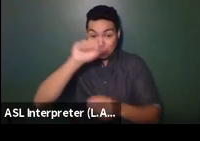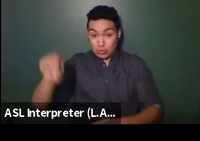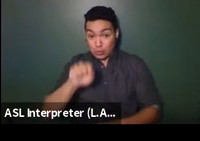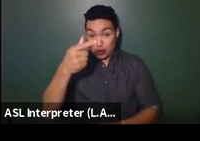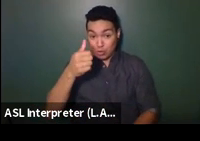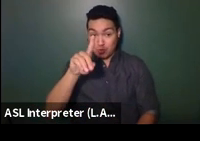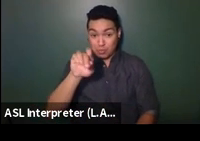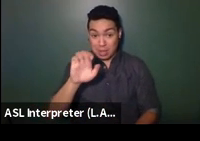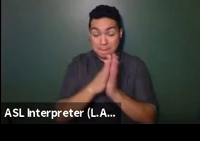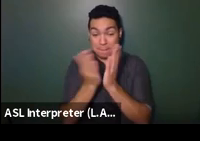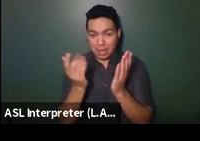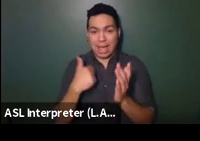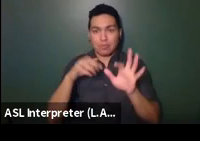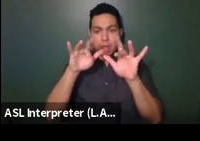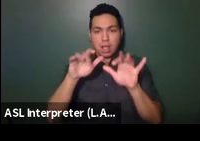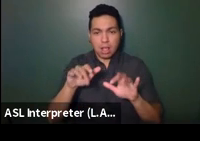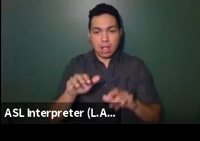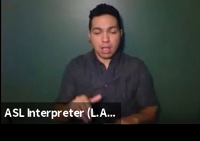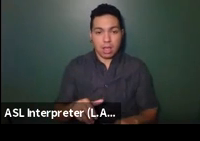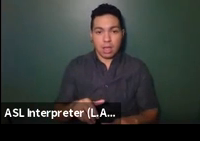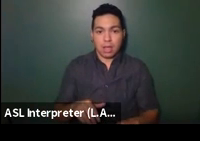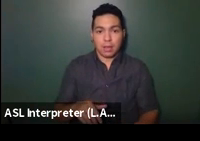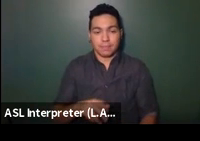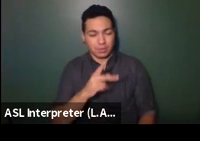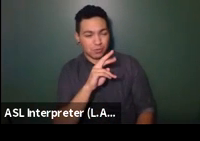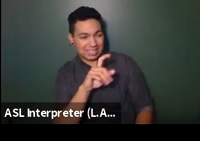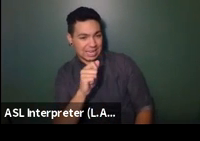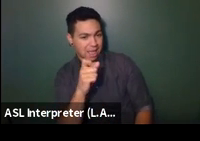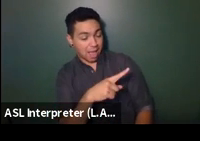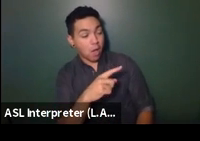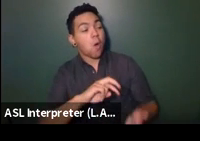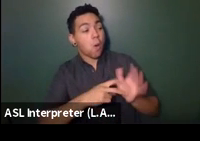Kristina Wambold: So I could enter it. But it's going to take me a little bit more steps and clicks.